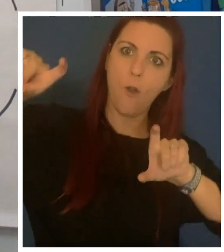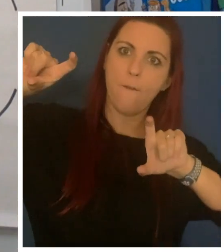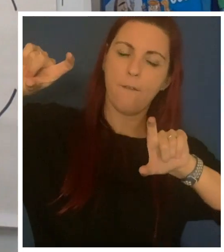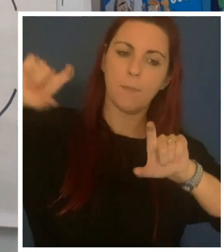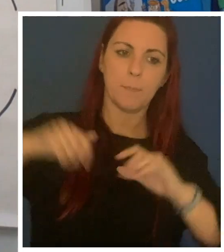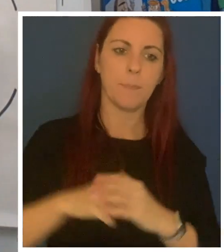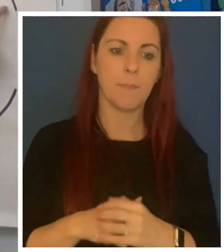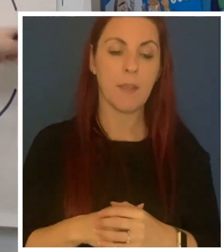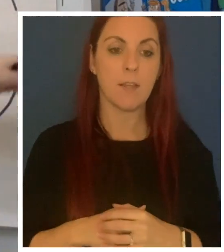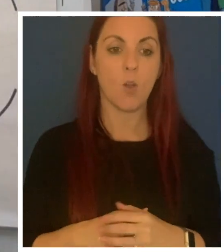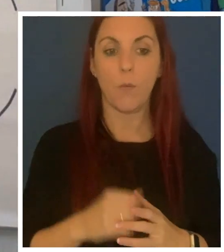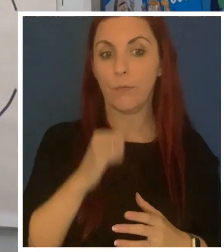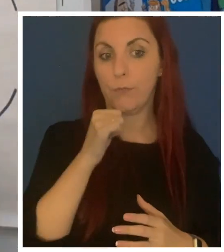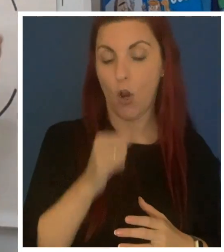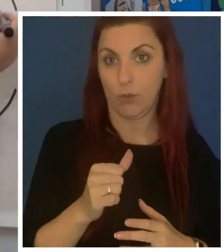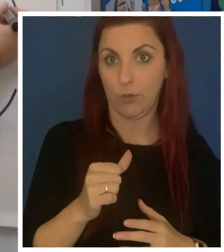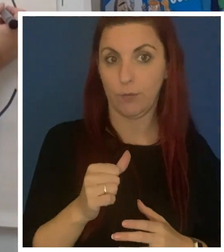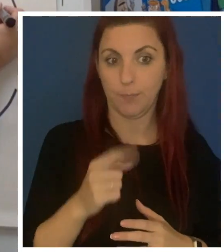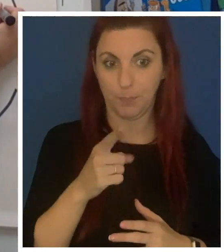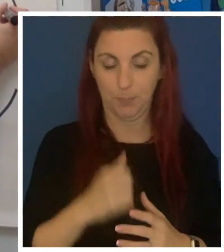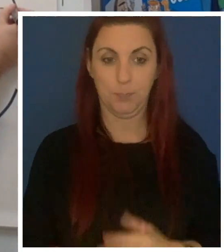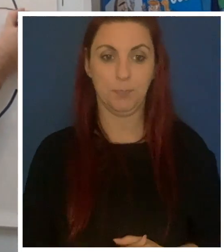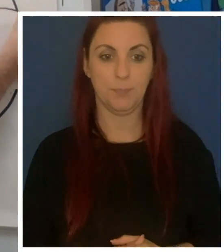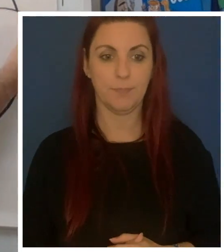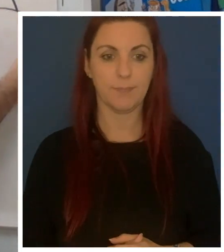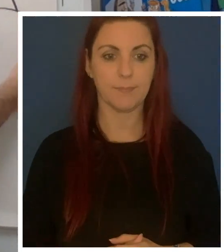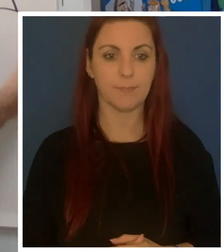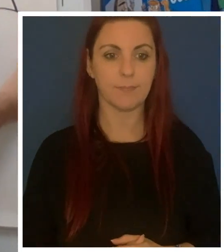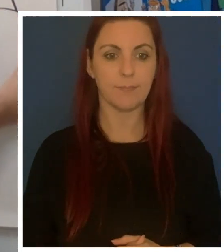going to do for the first arm is I'm going to draw a curve coming around like this.